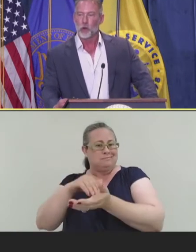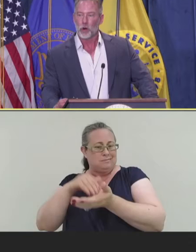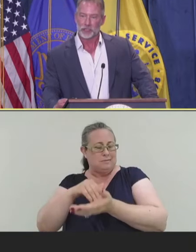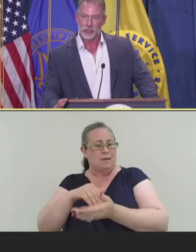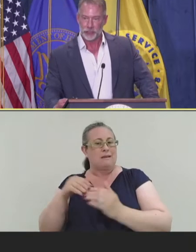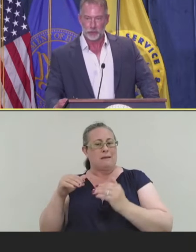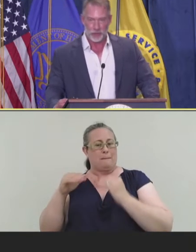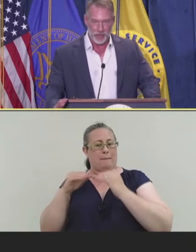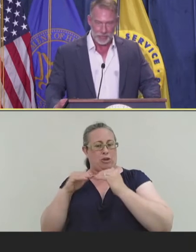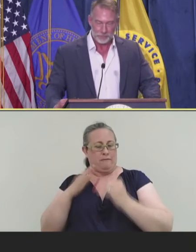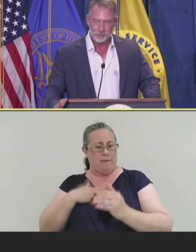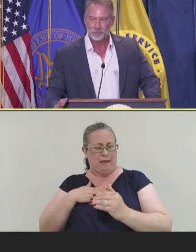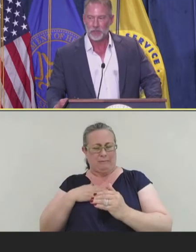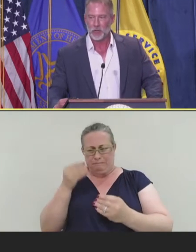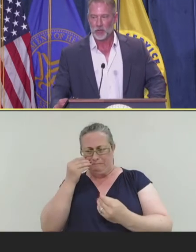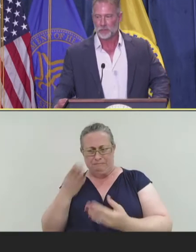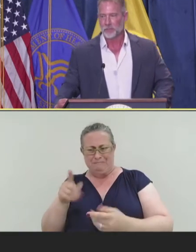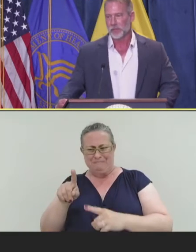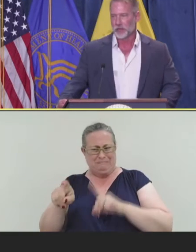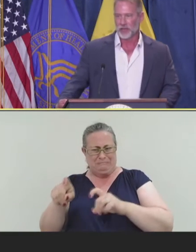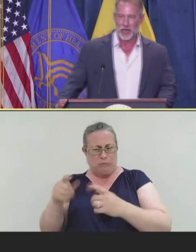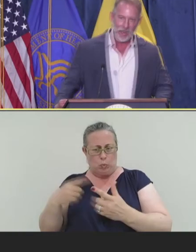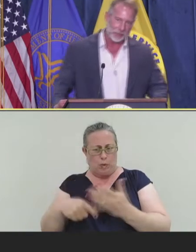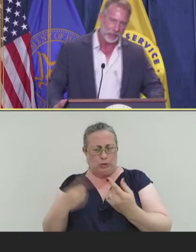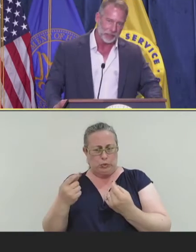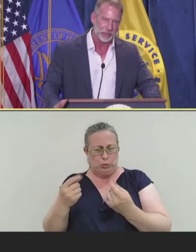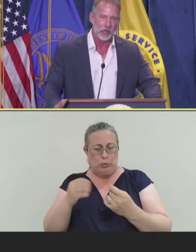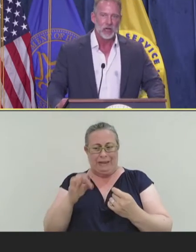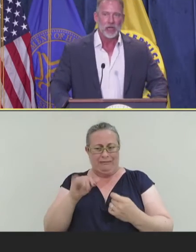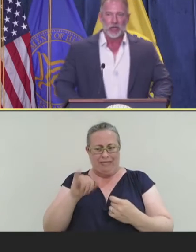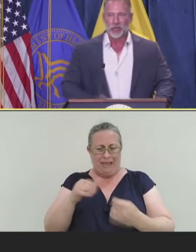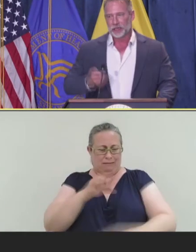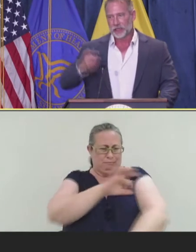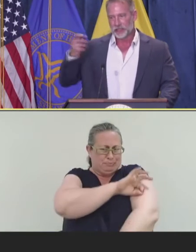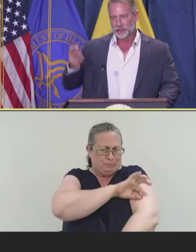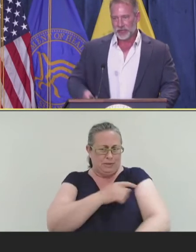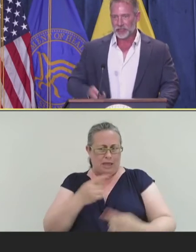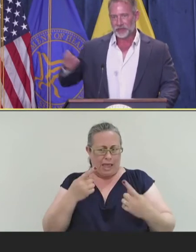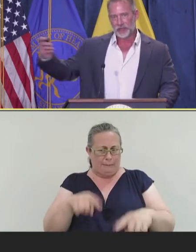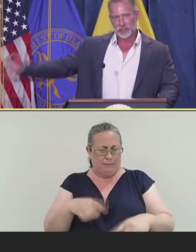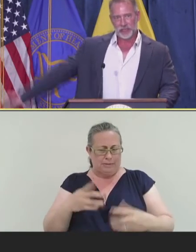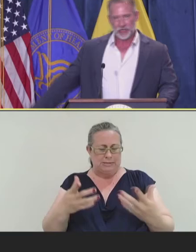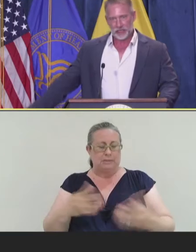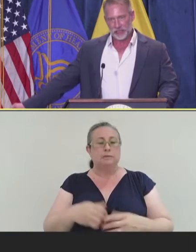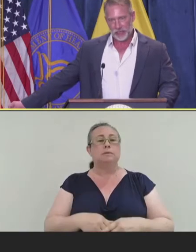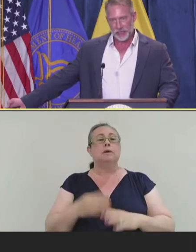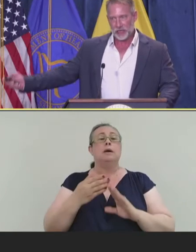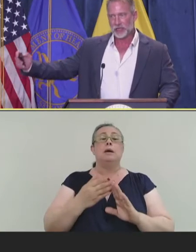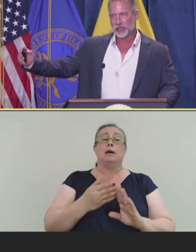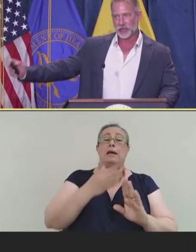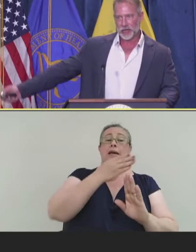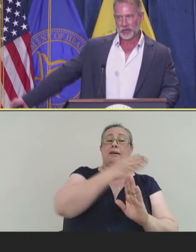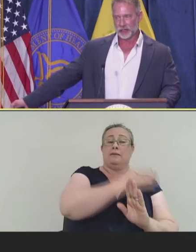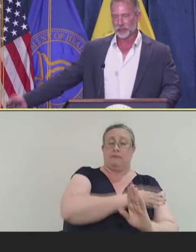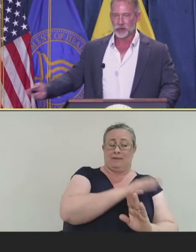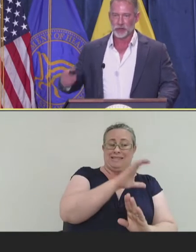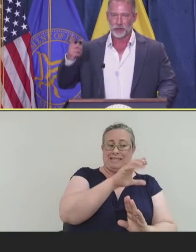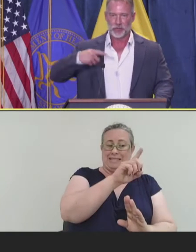what to do with that if that happens. And in advance of the CDC guidance on you can